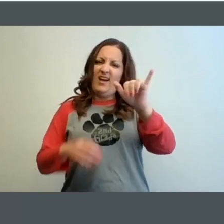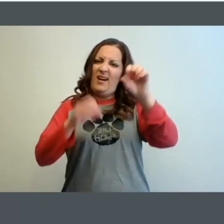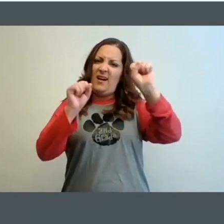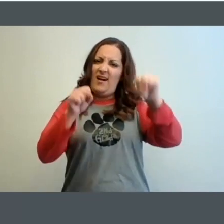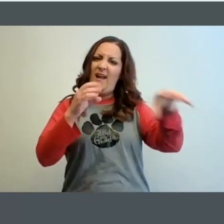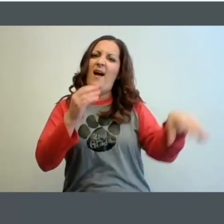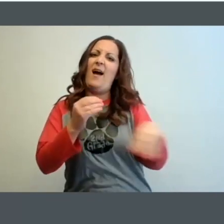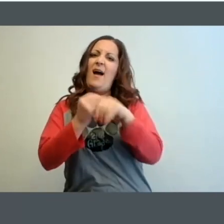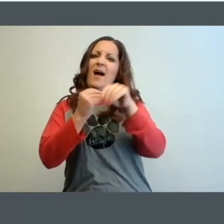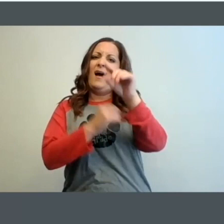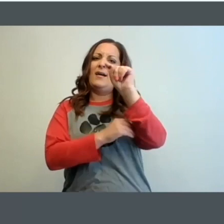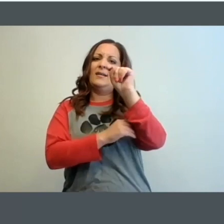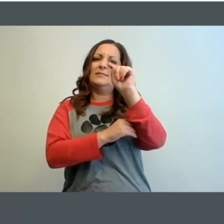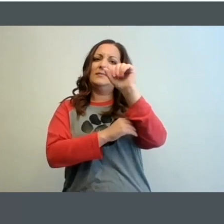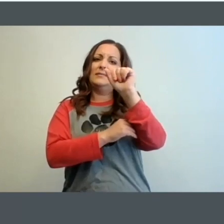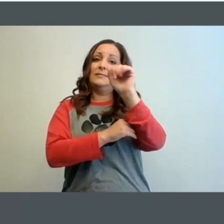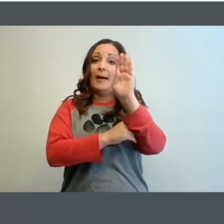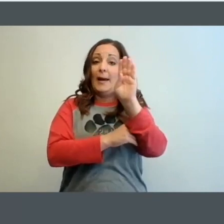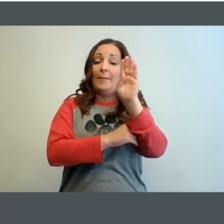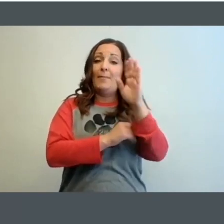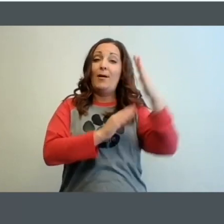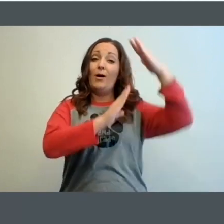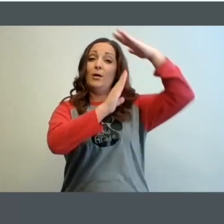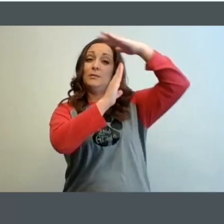You will see an insights tab --